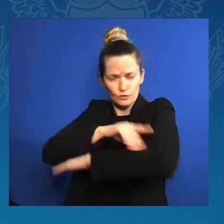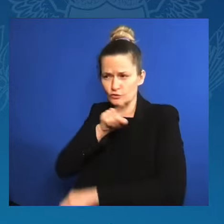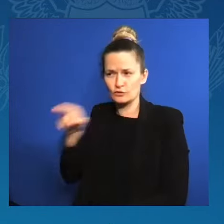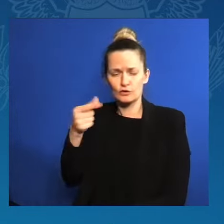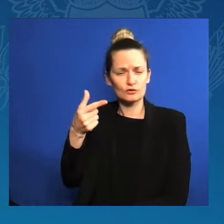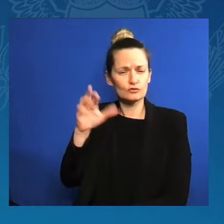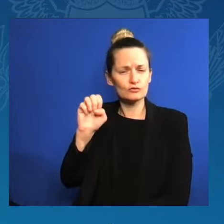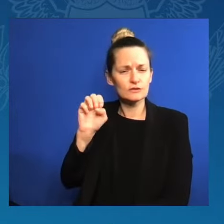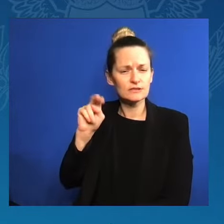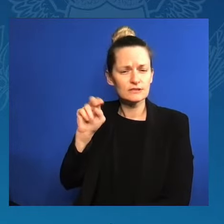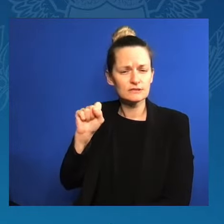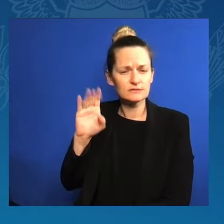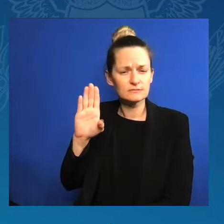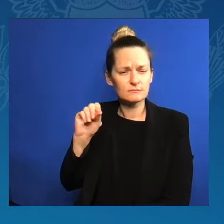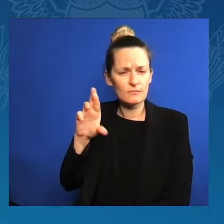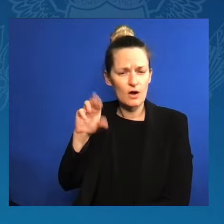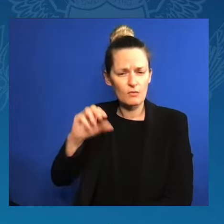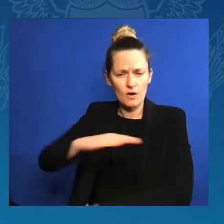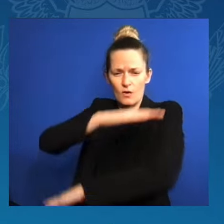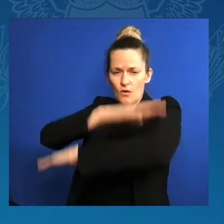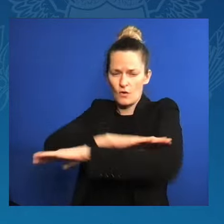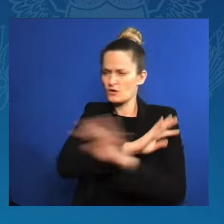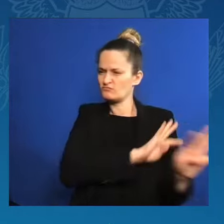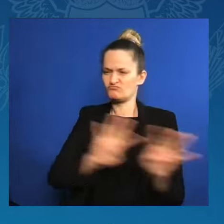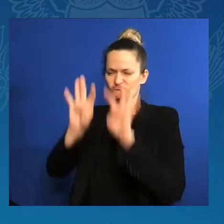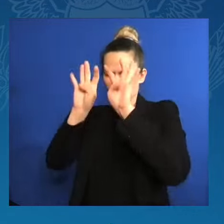They organized farmworkers in California.